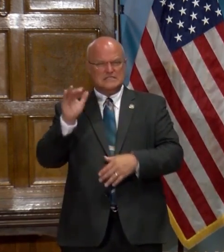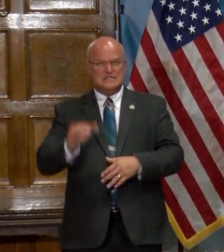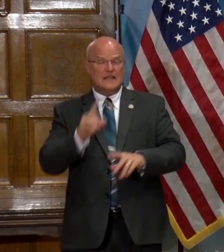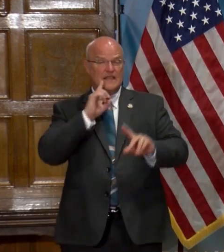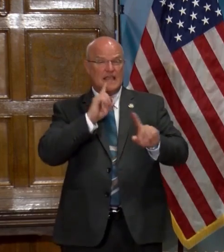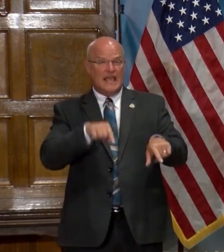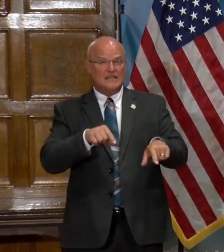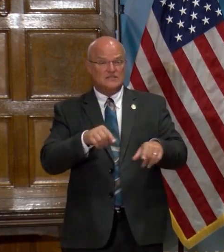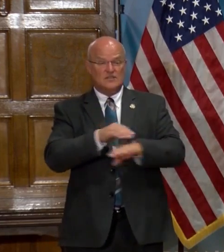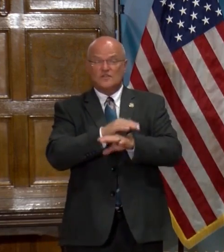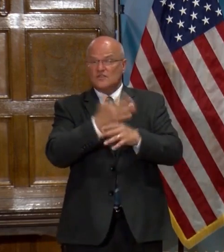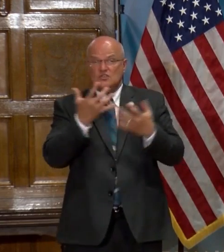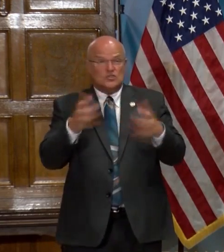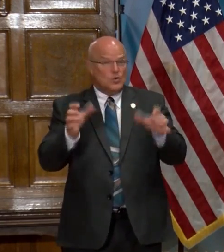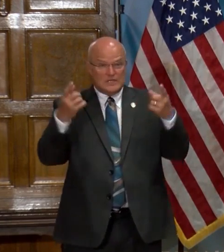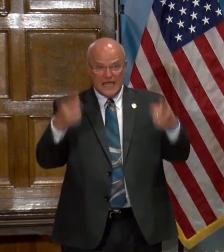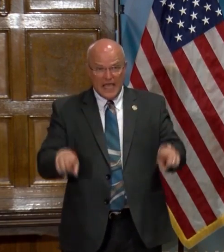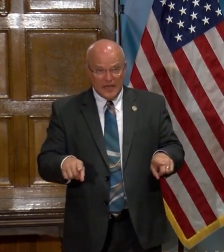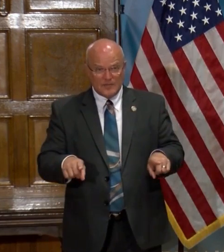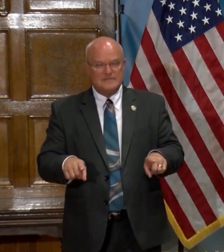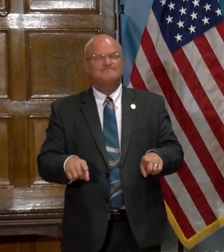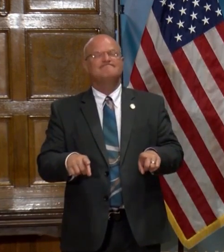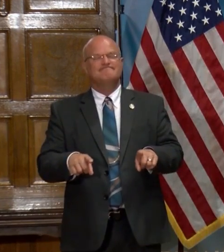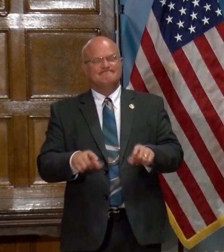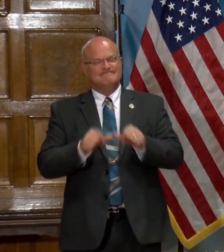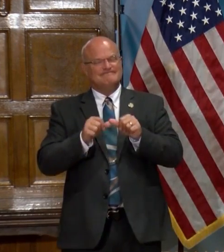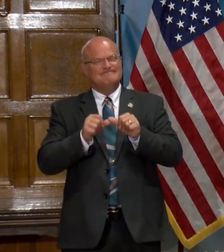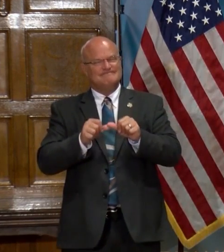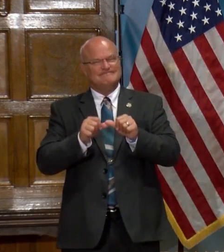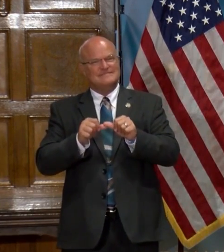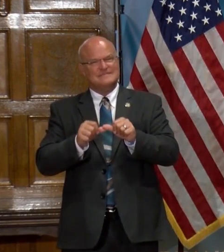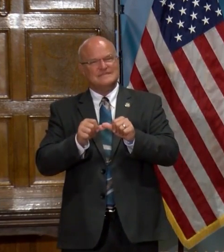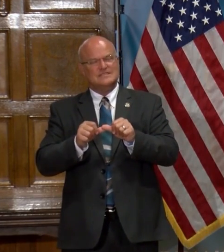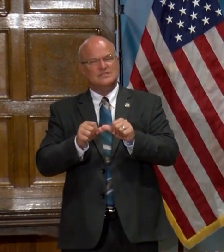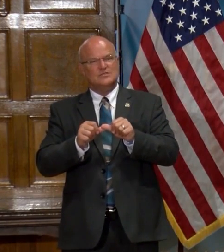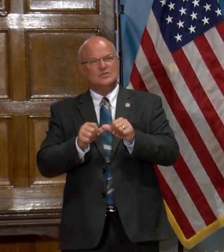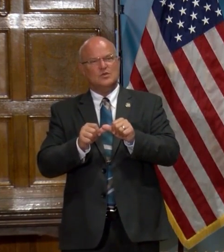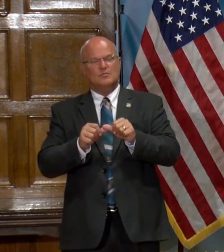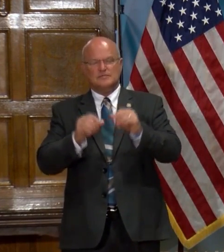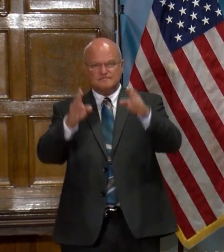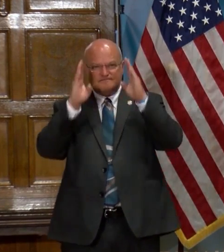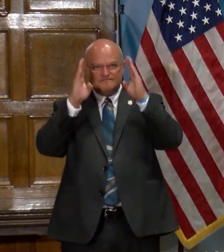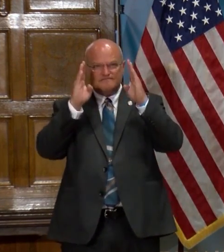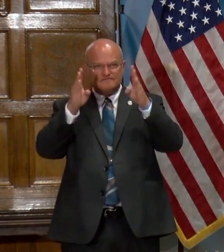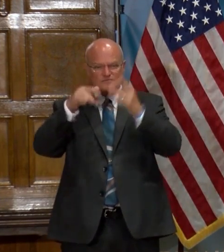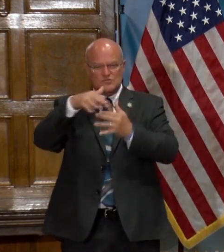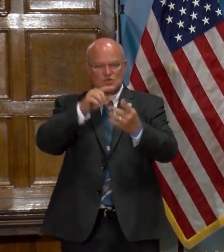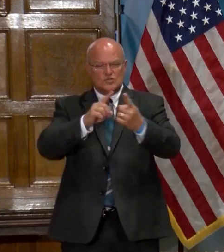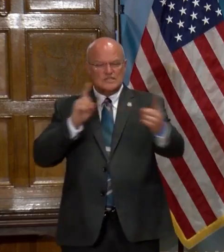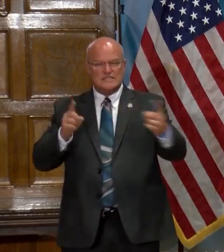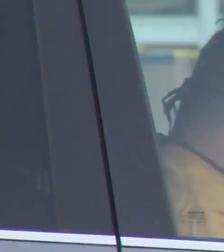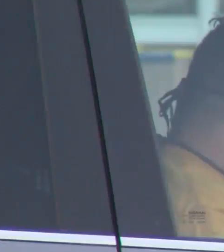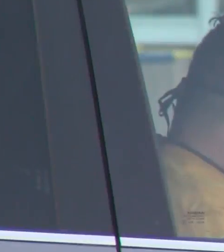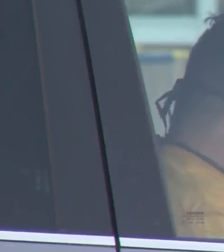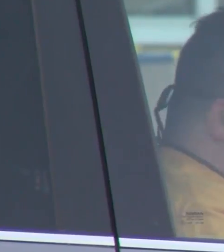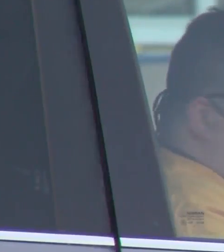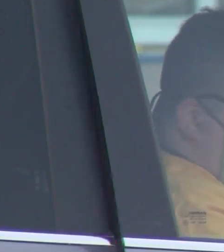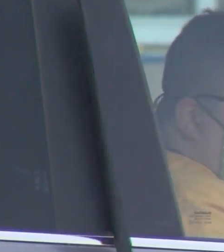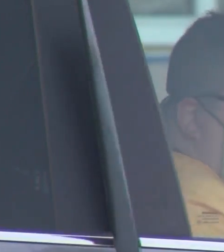The answer is, if you dont want that to happen then we have to continue to be